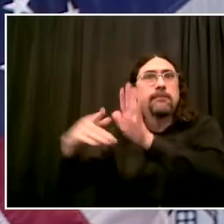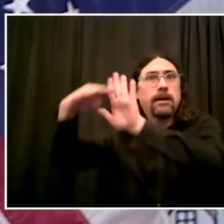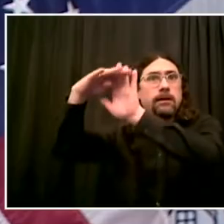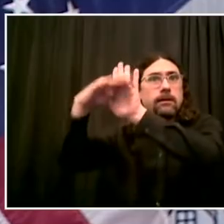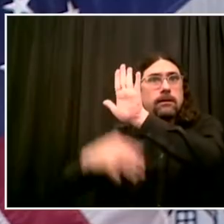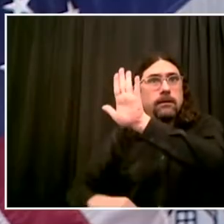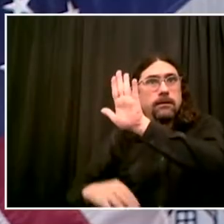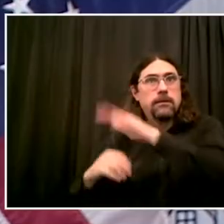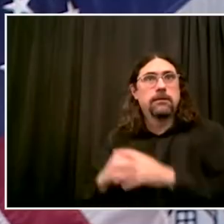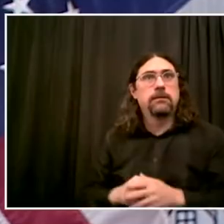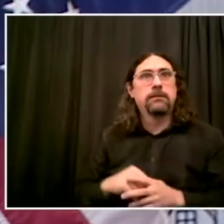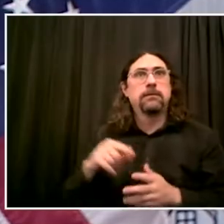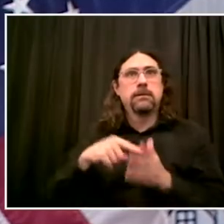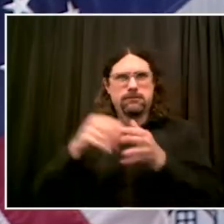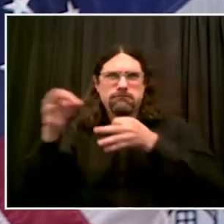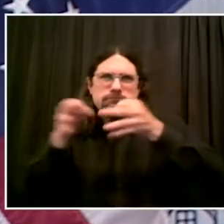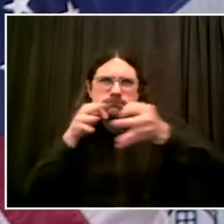THEY TELL US